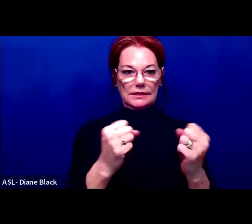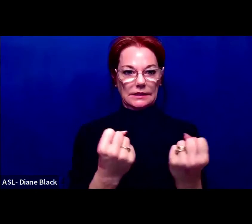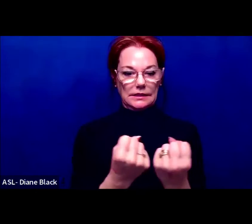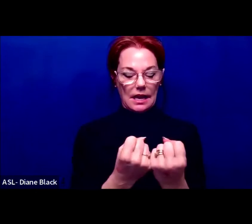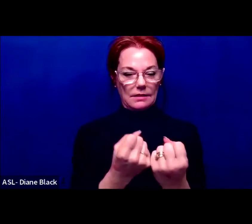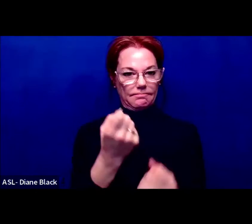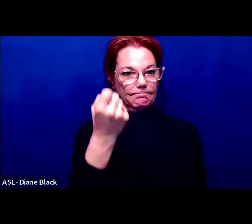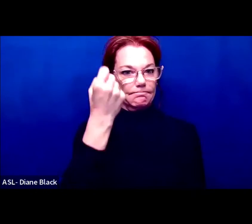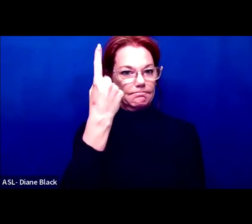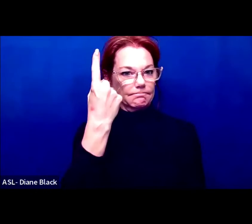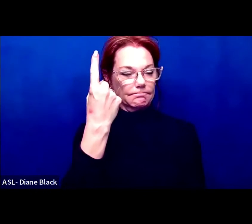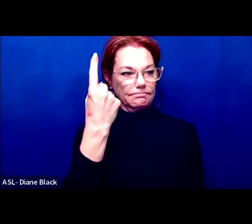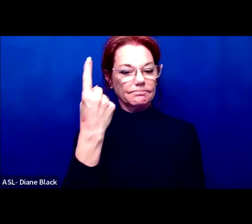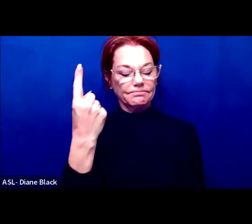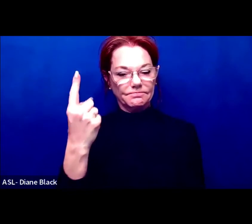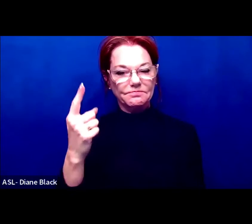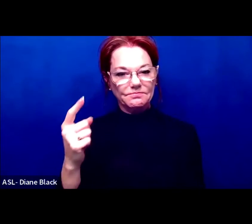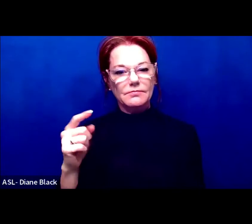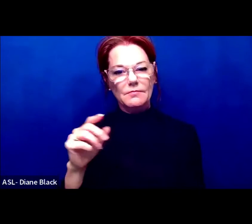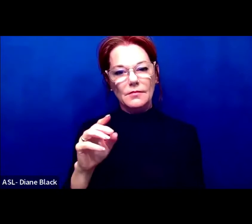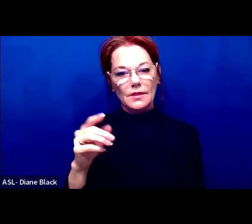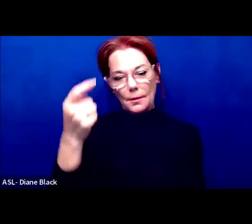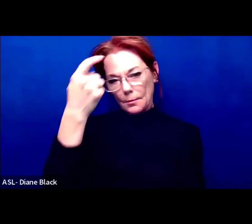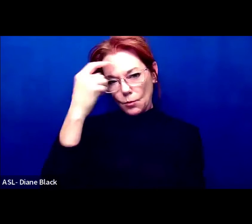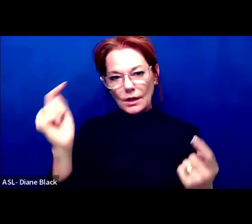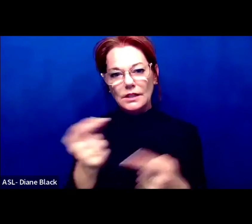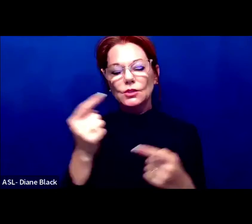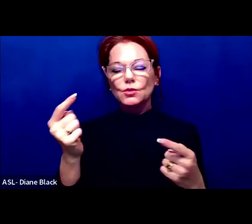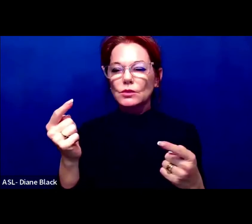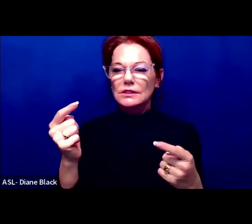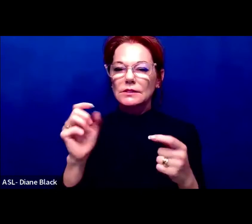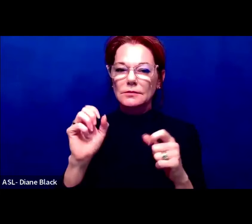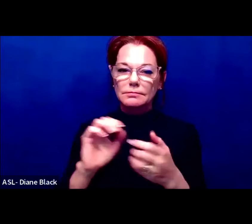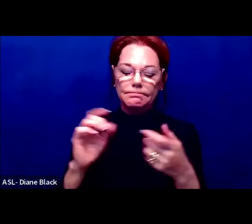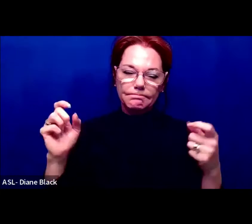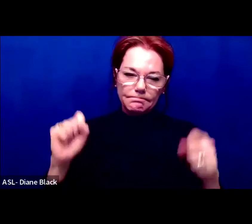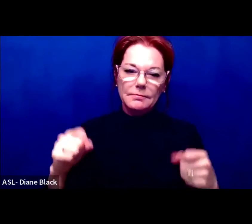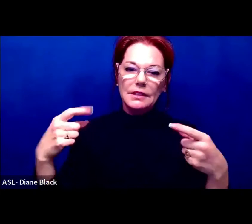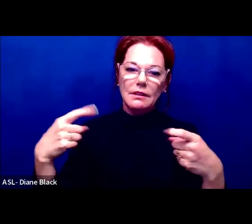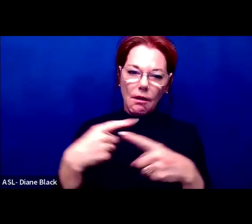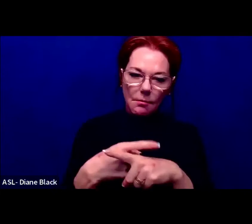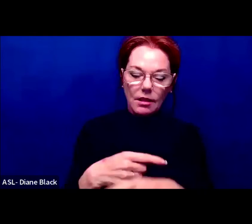complexities associated with brain injury that knows about the supports that must be in